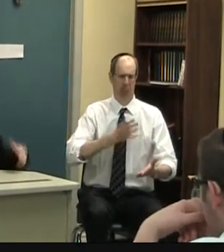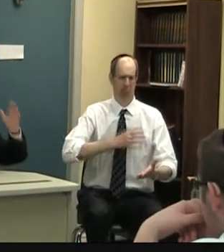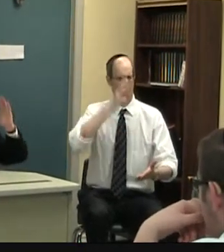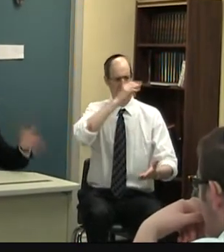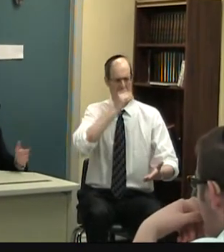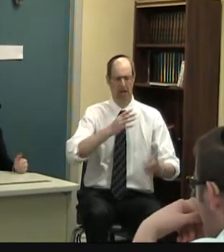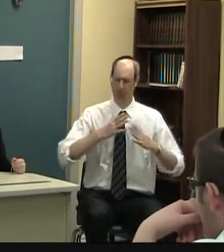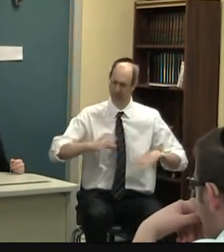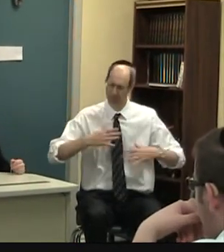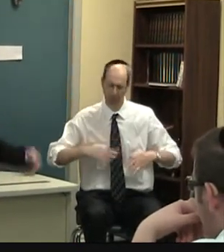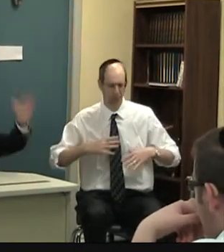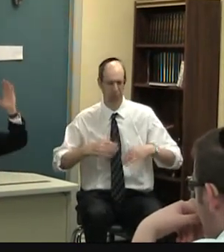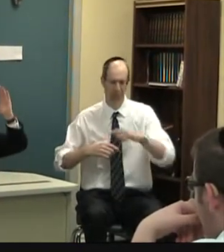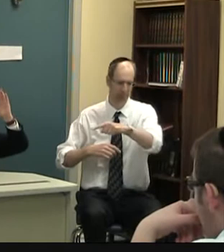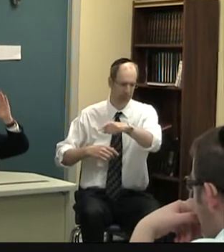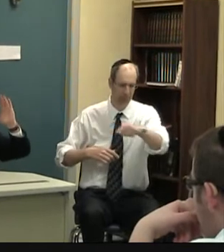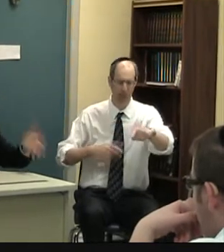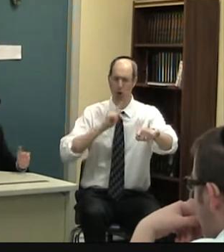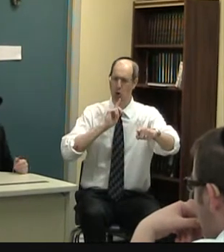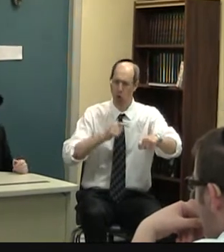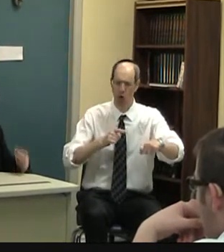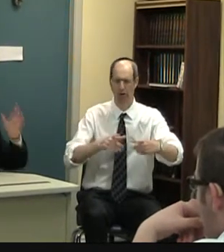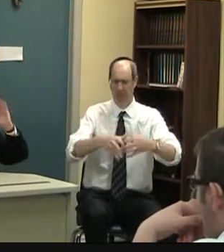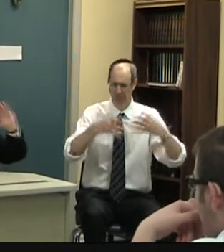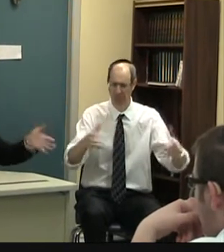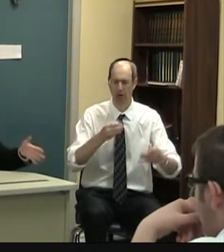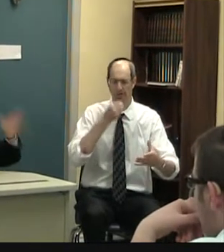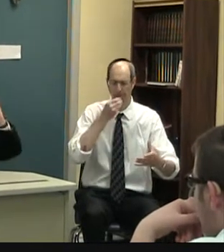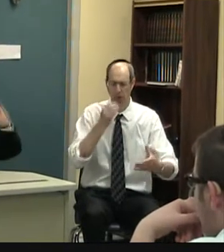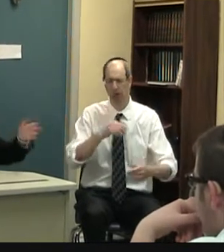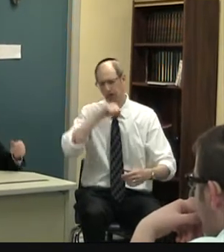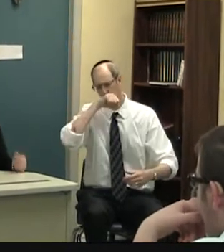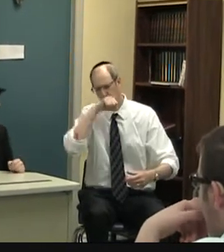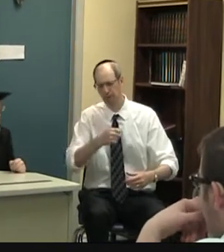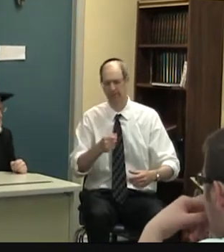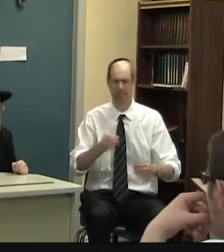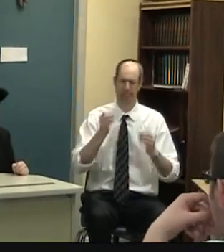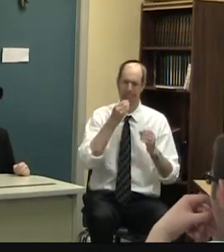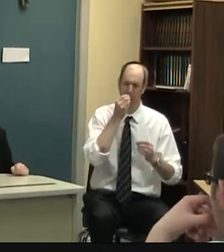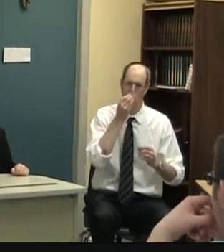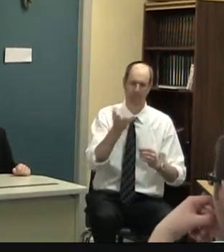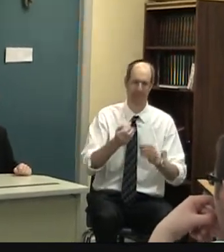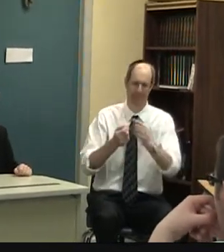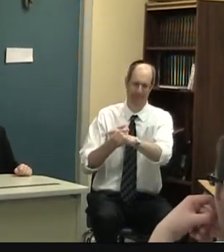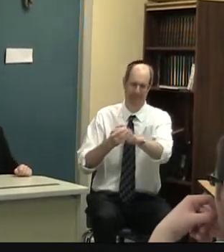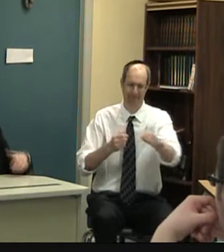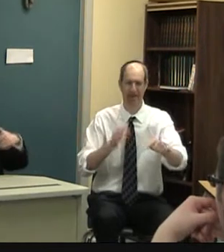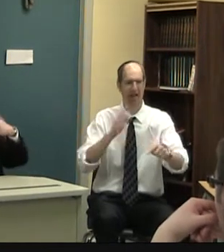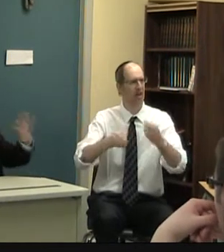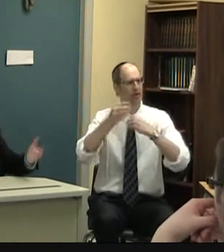dress well and they order a proper dinner with gustavo against and all sorts of good things and they're fighting in and his wine and